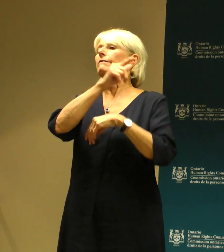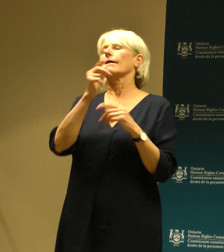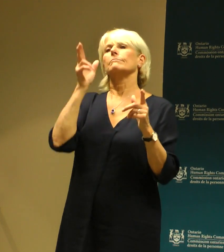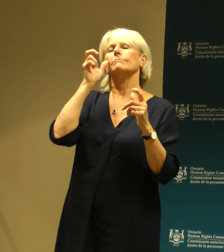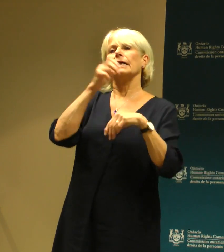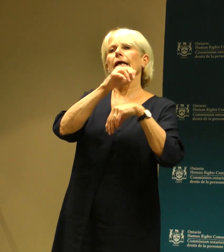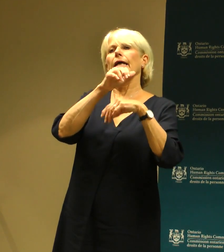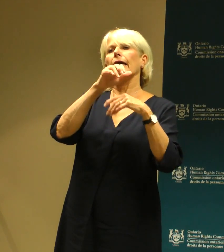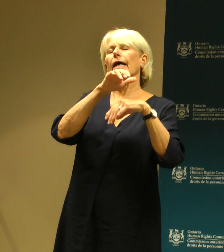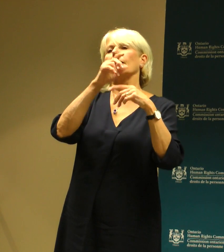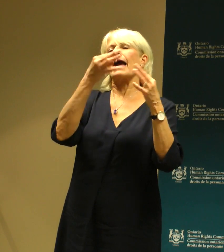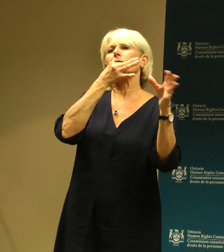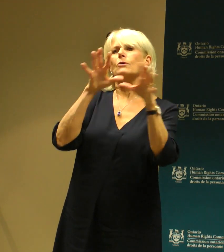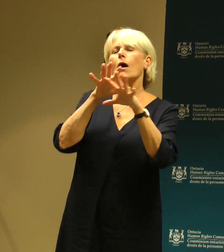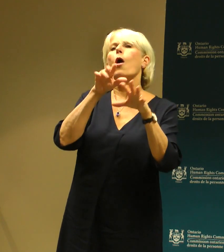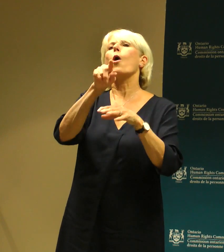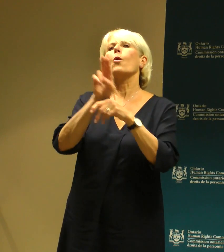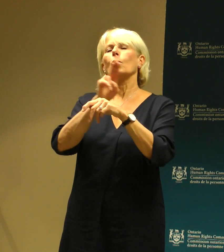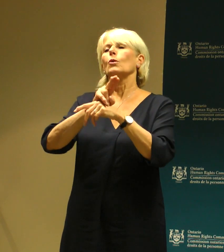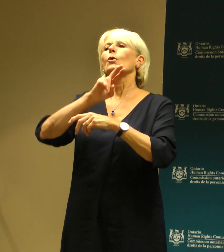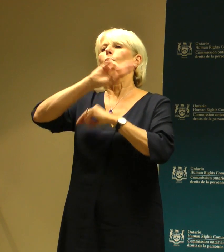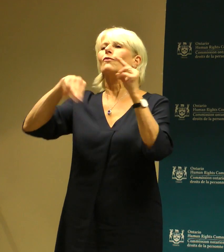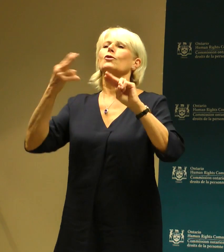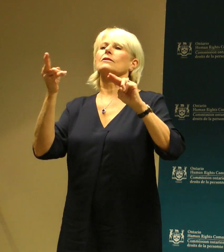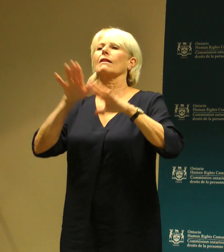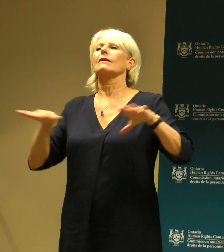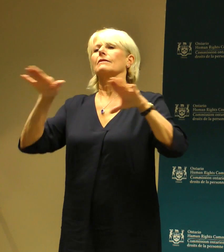Universal Design Approach involving structured literacy.